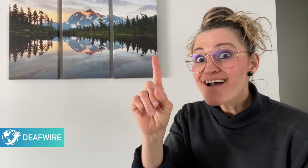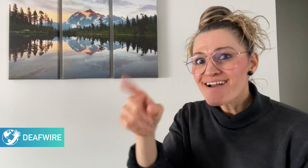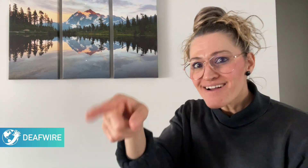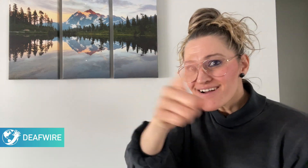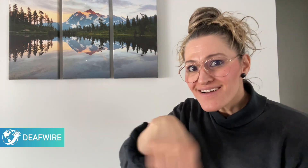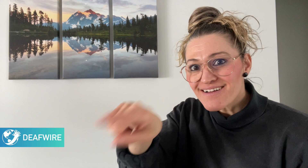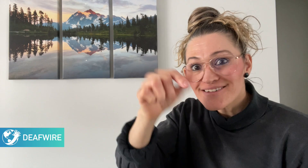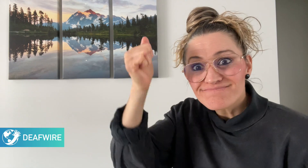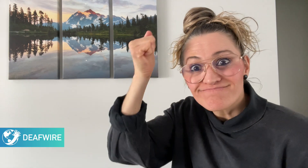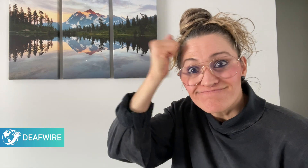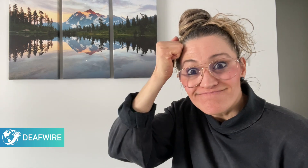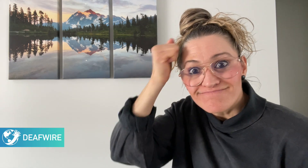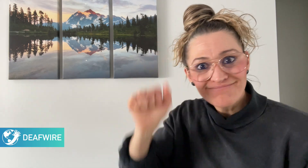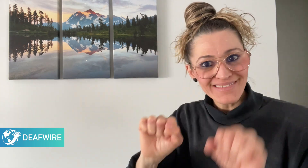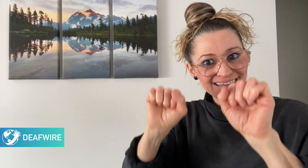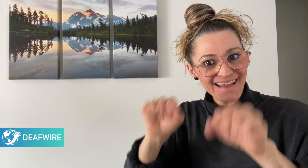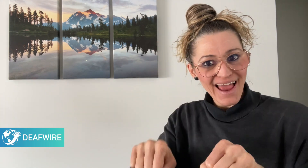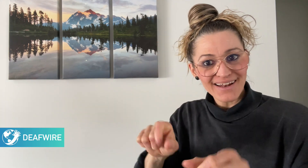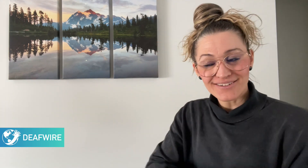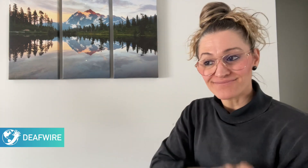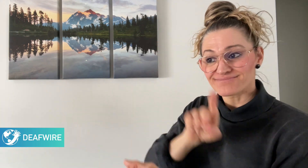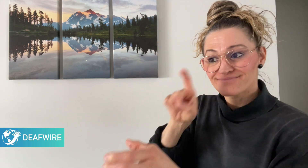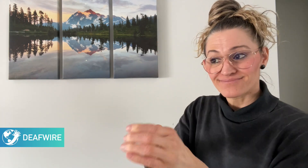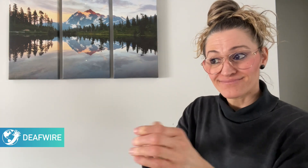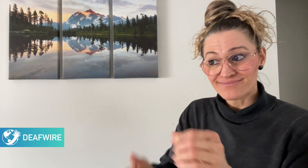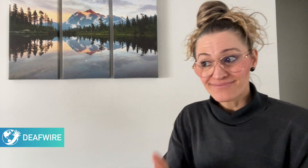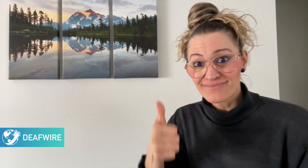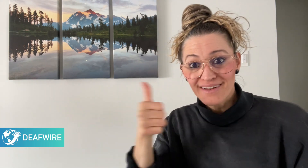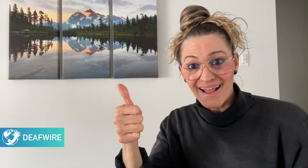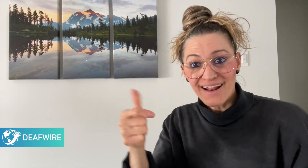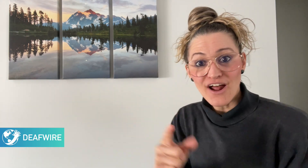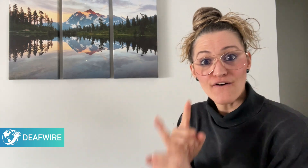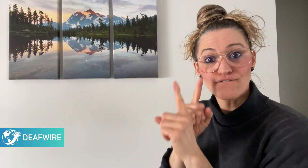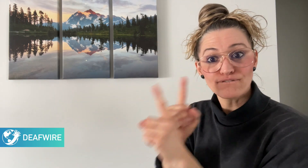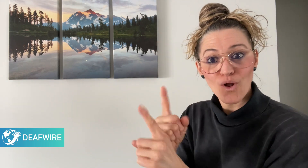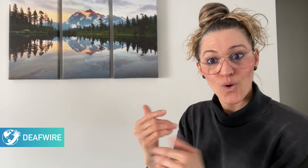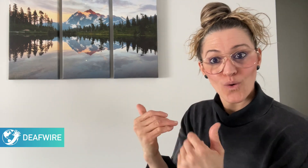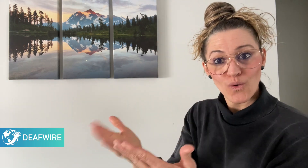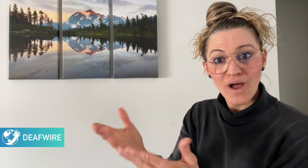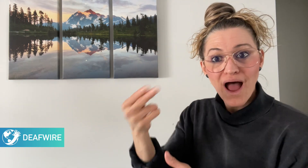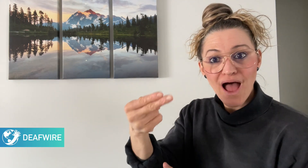Don’t forget to subscribe, like, and follow